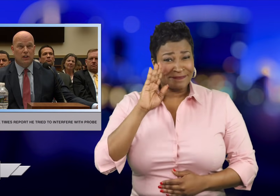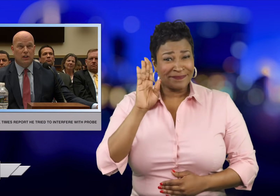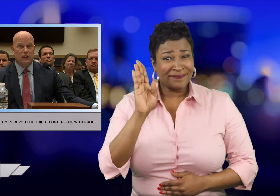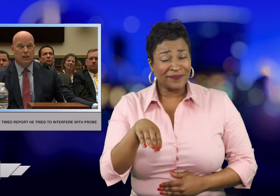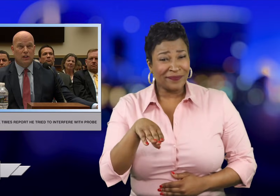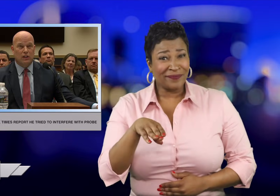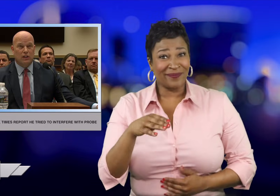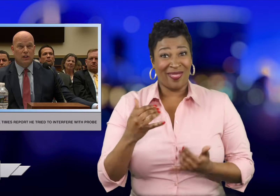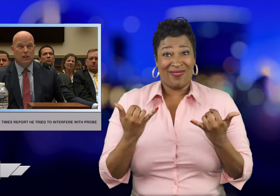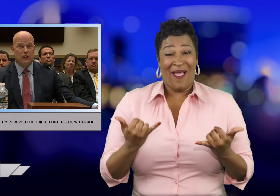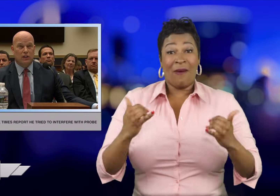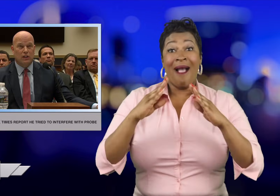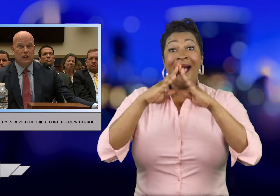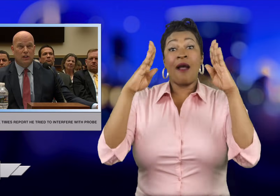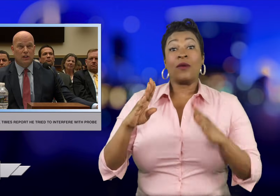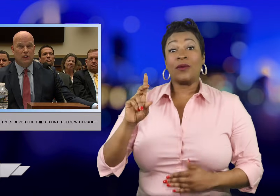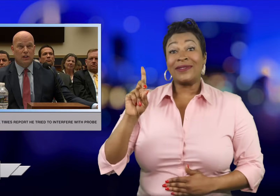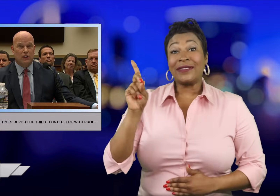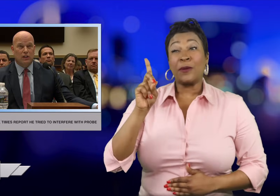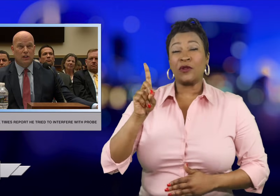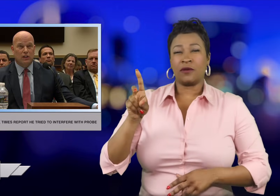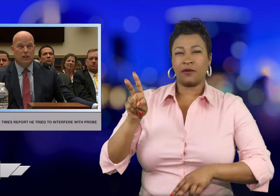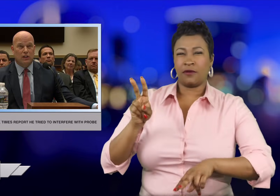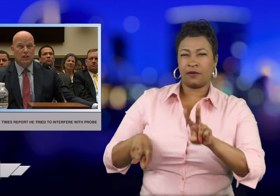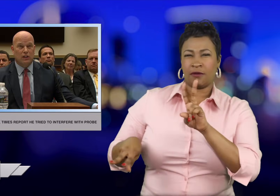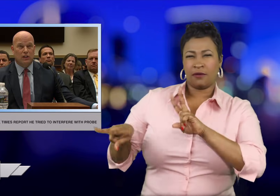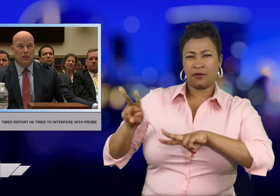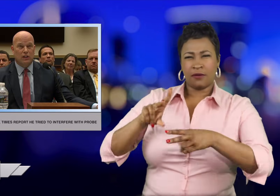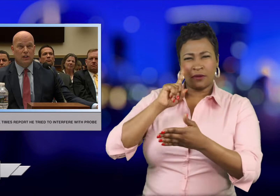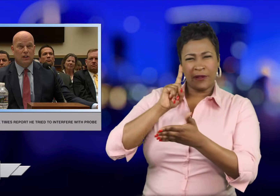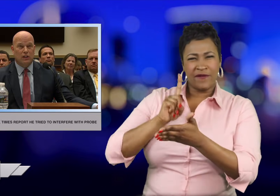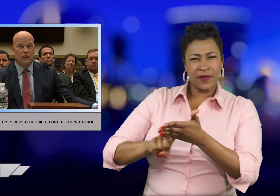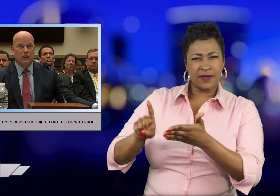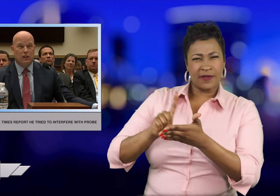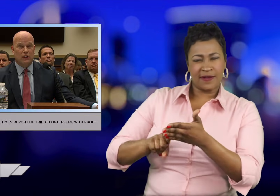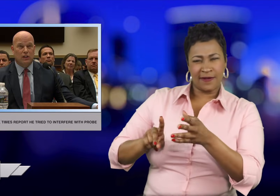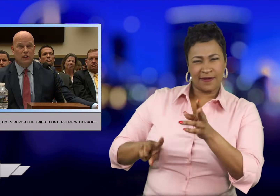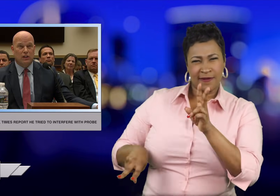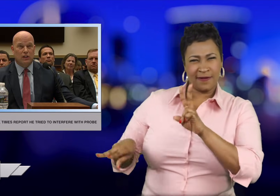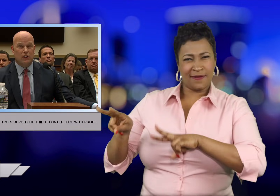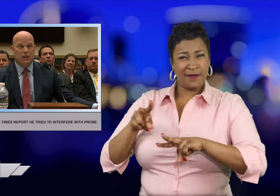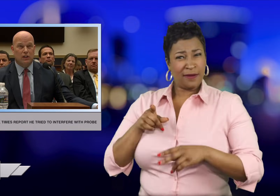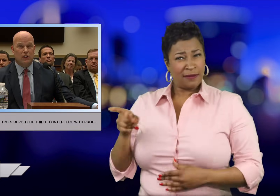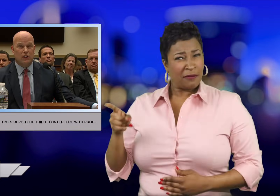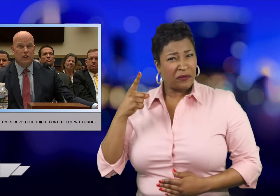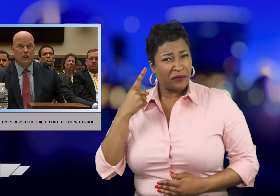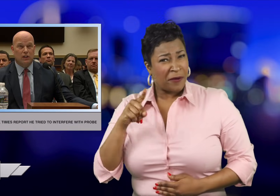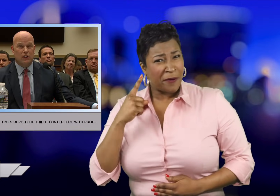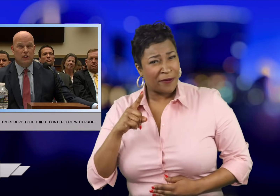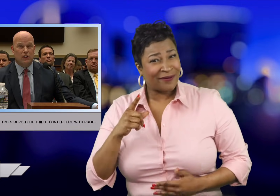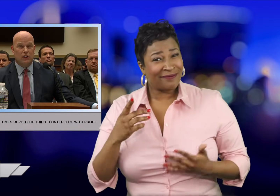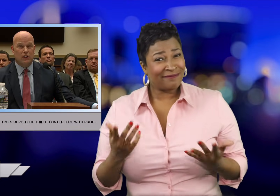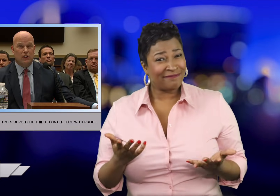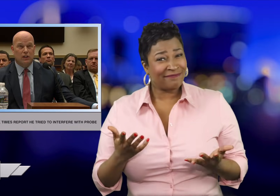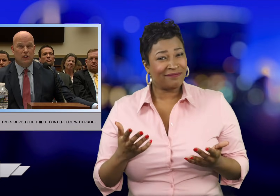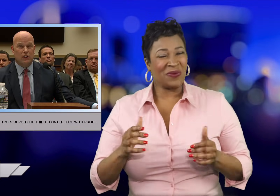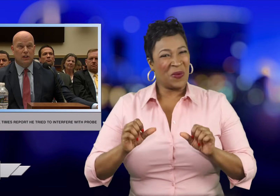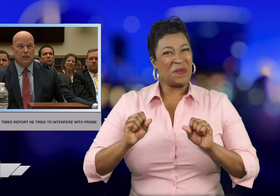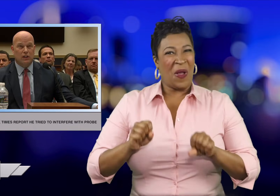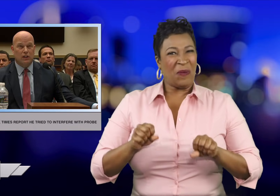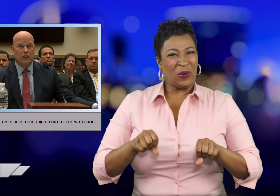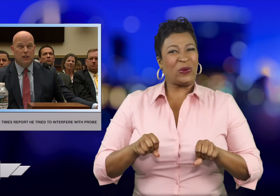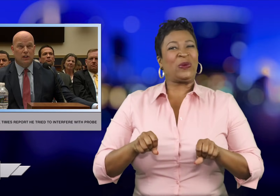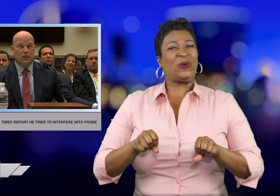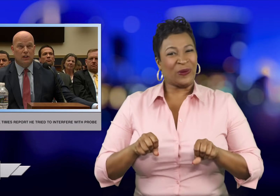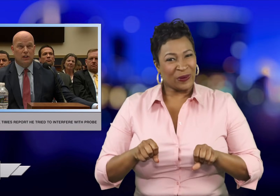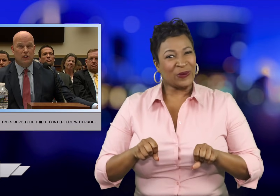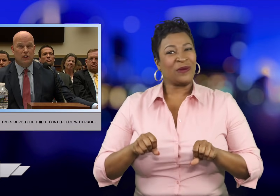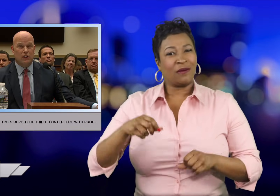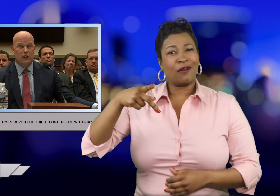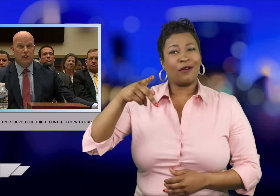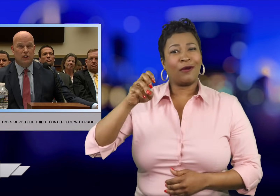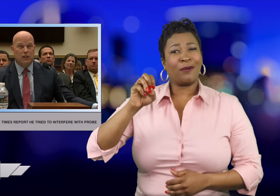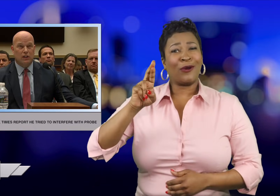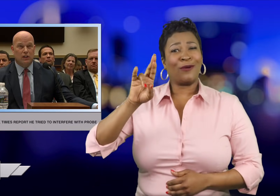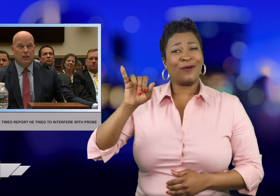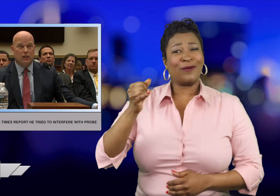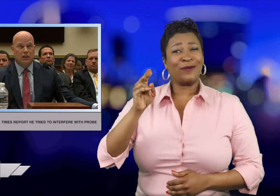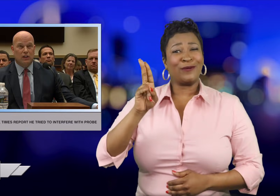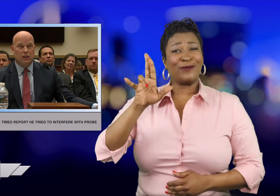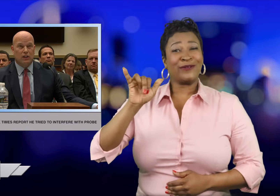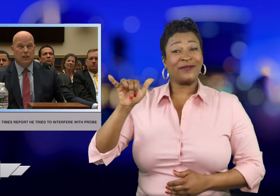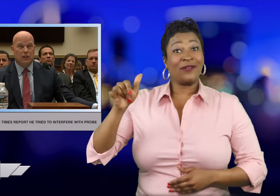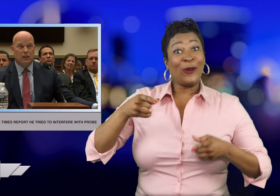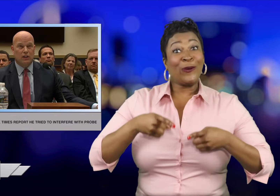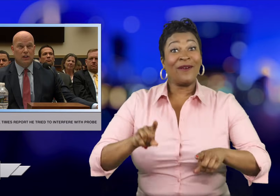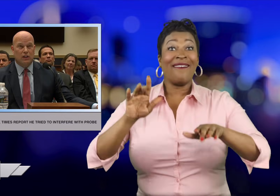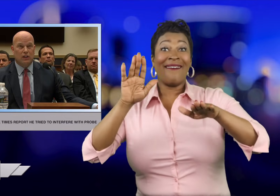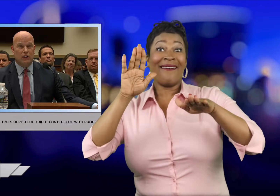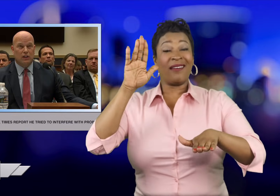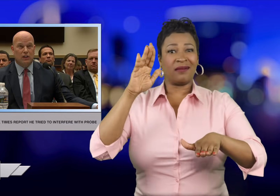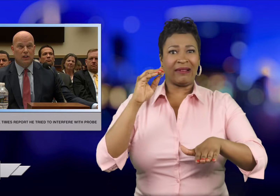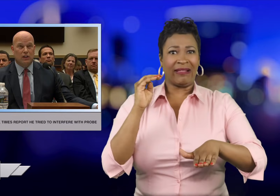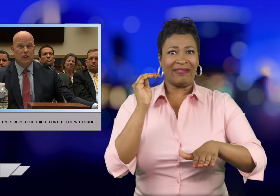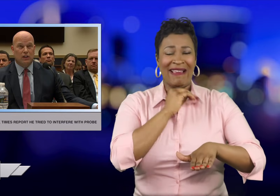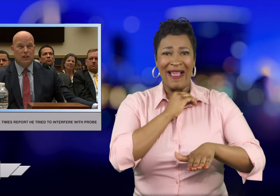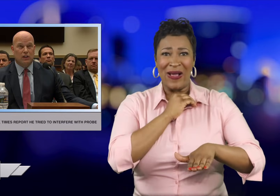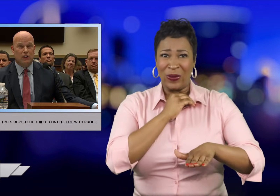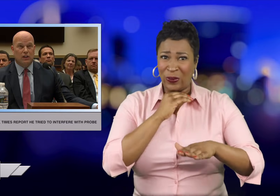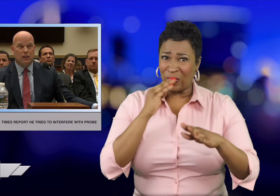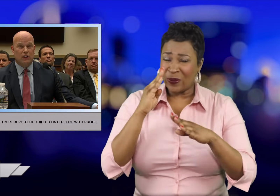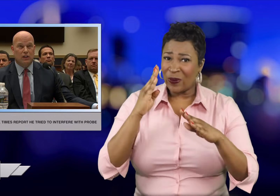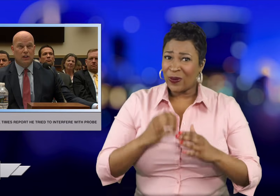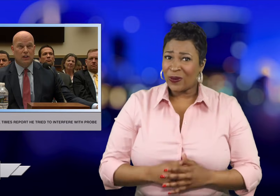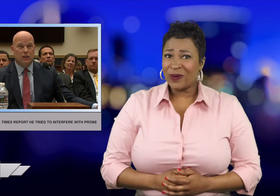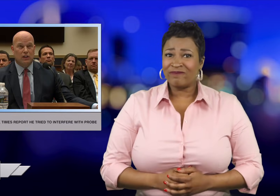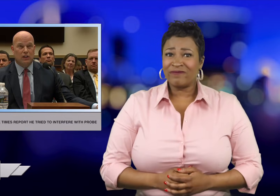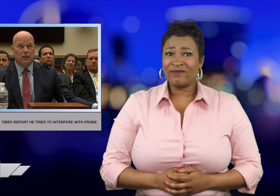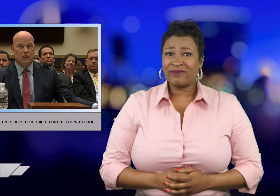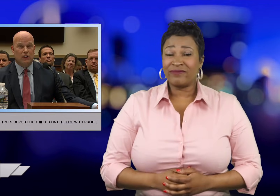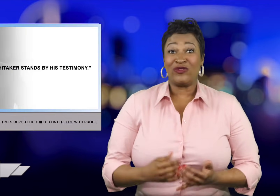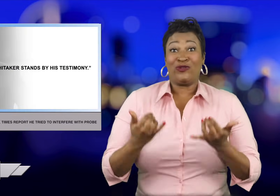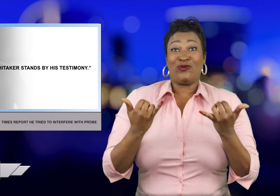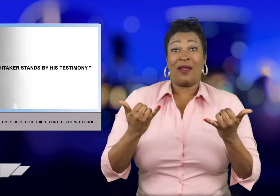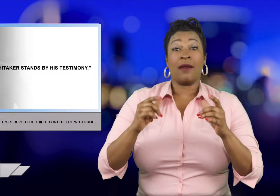Whitaker is now under scrutiny by House Democrats for potential perjury.